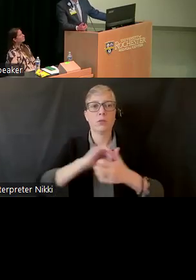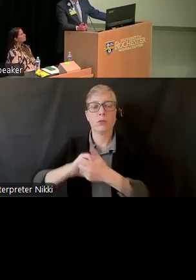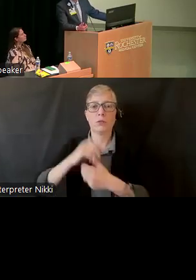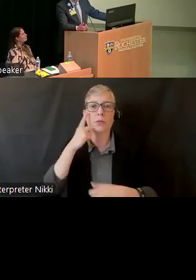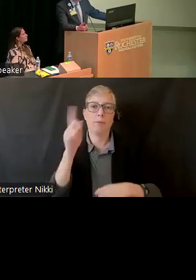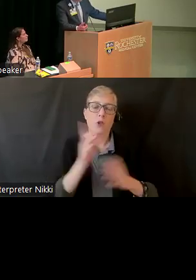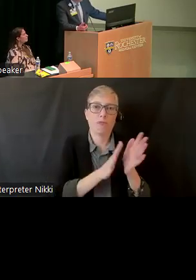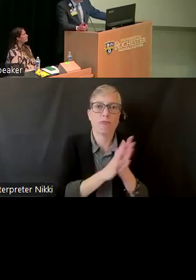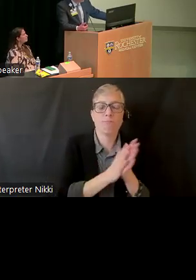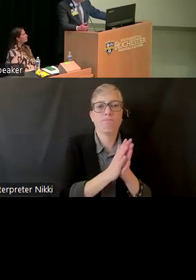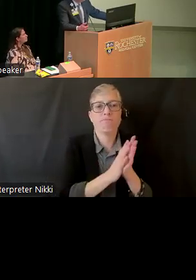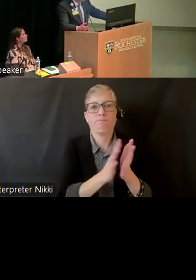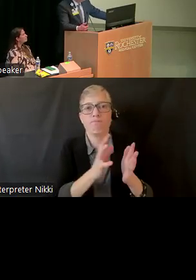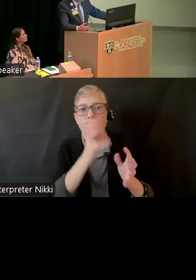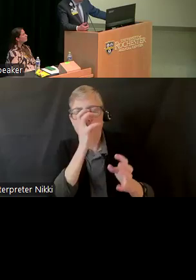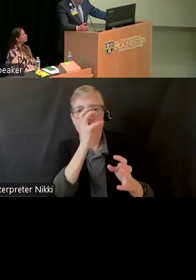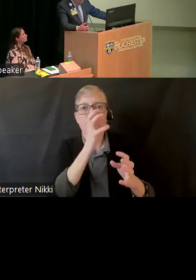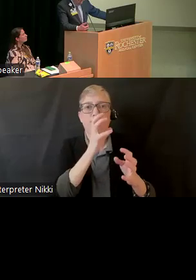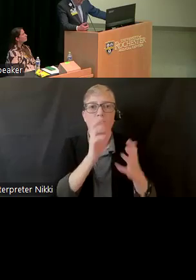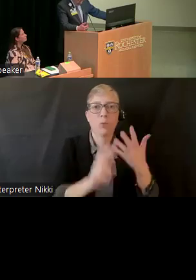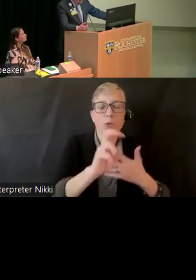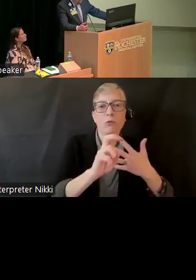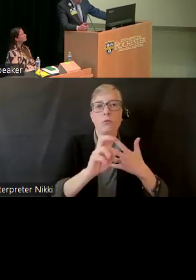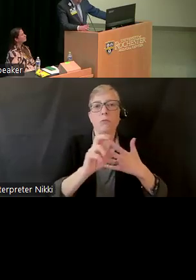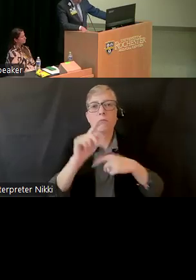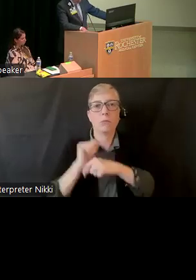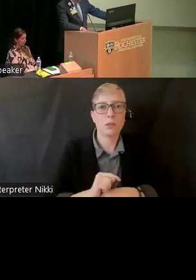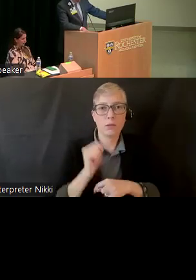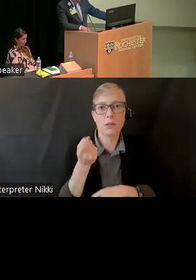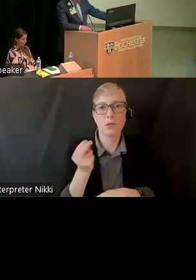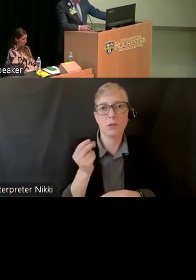recognized for promotion and tenure and the three of us launched a faculty exit interview